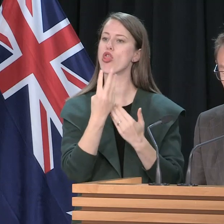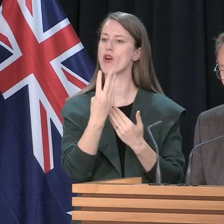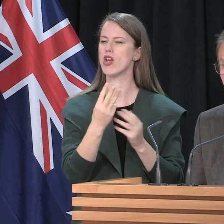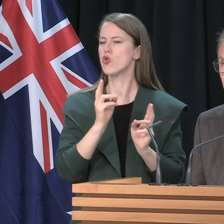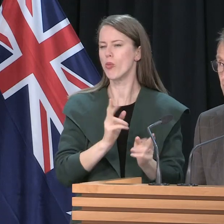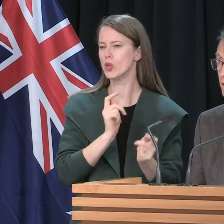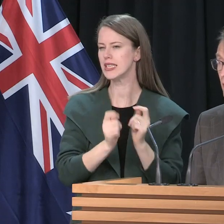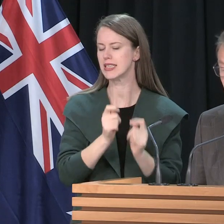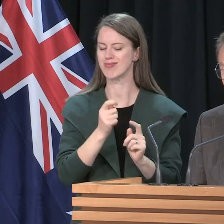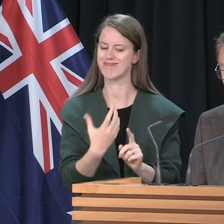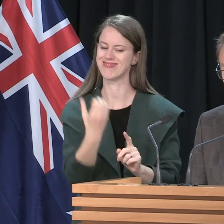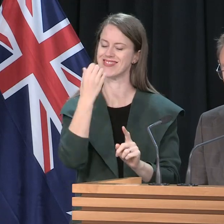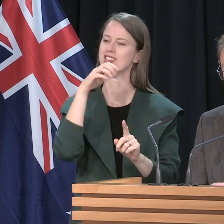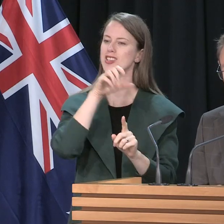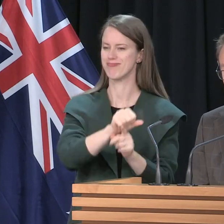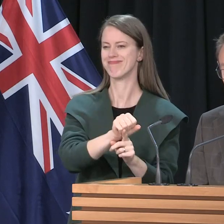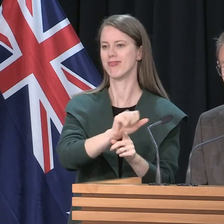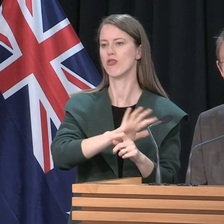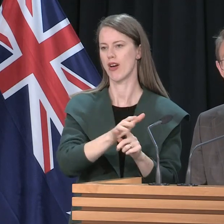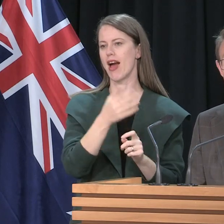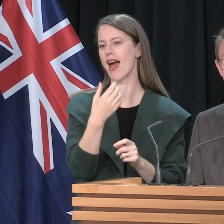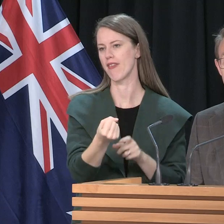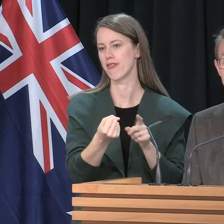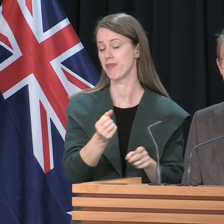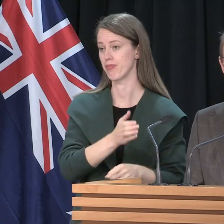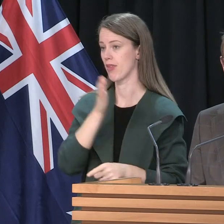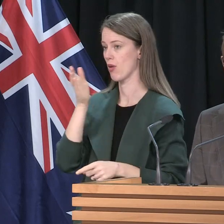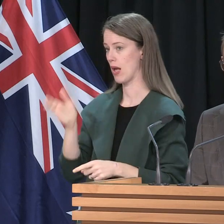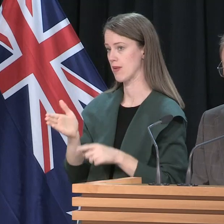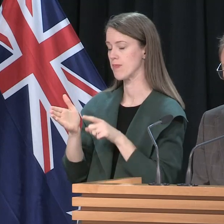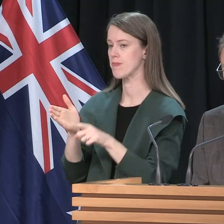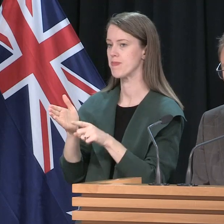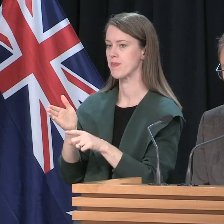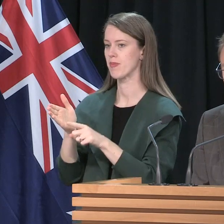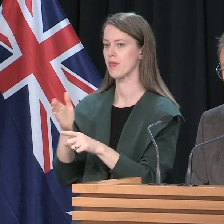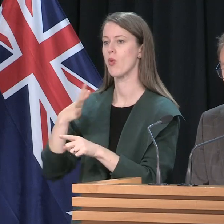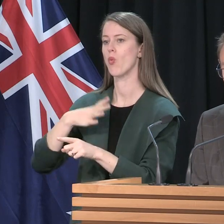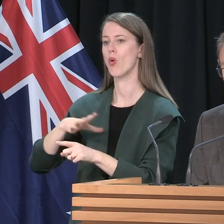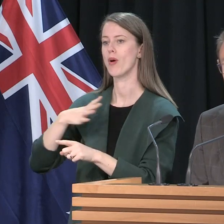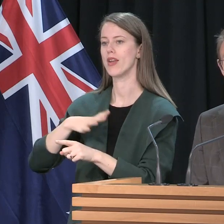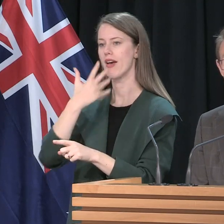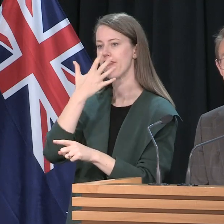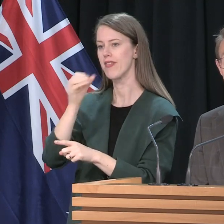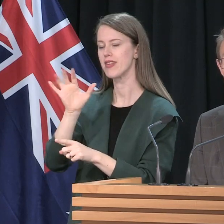hotel in Rotorua and tested positive at the day three routine testing during his